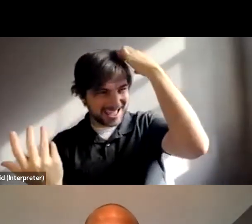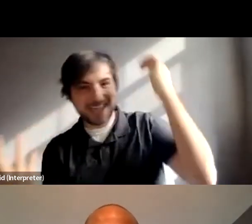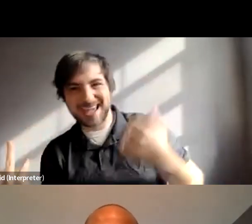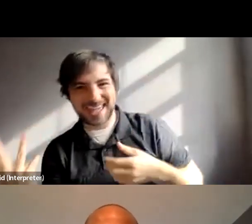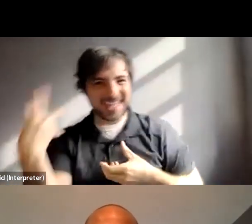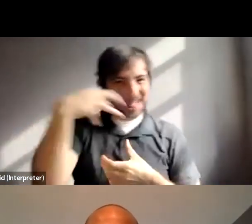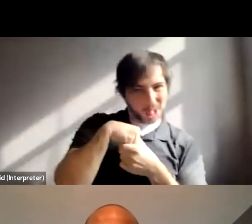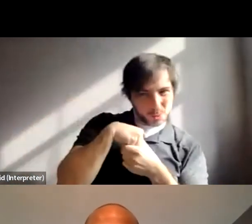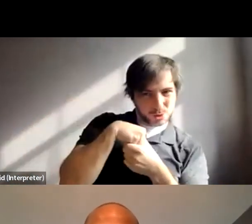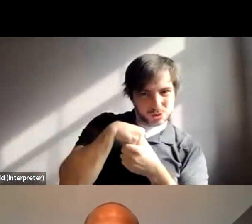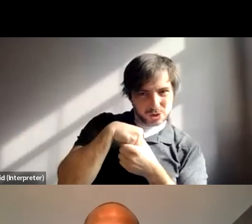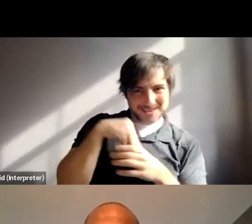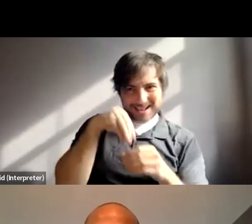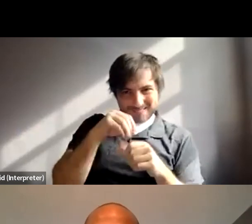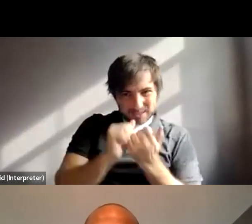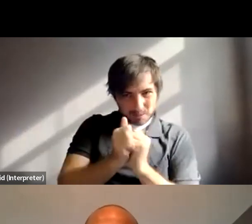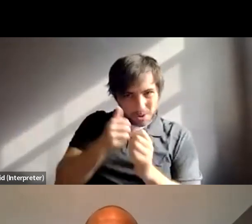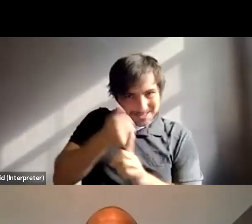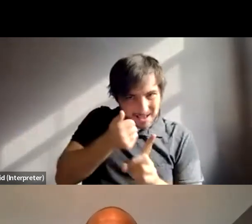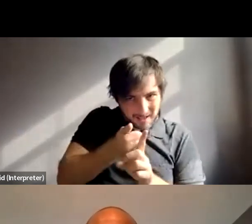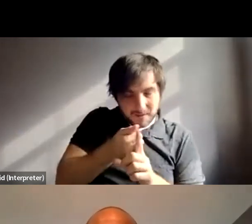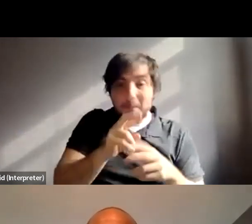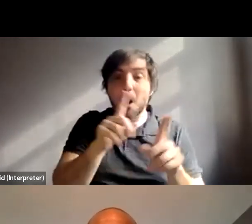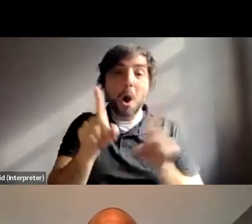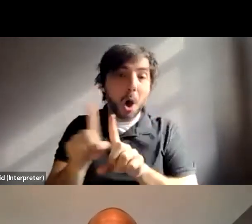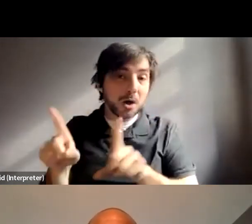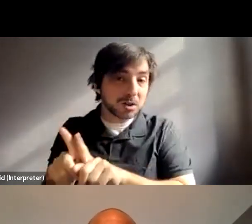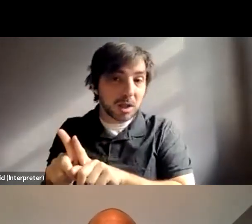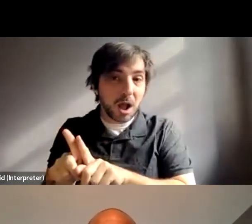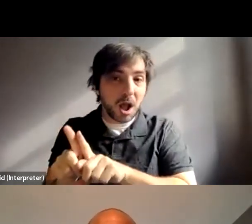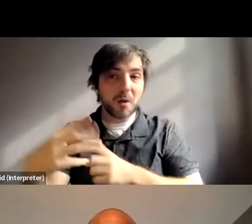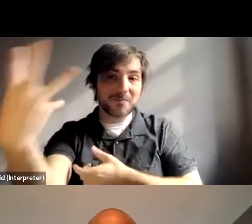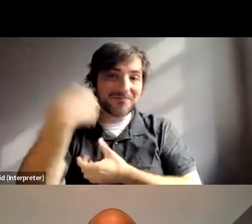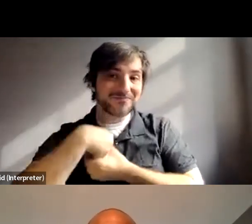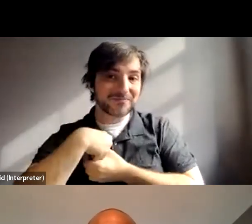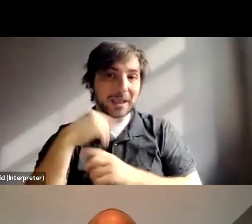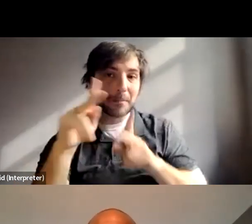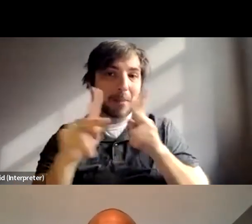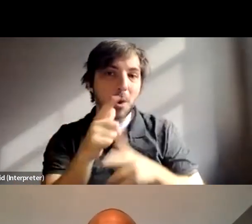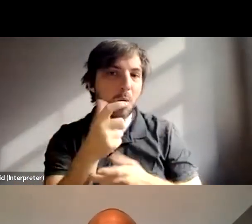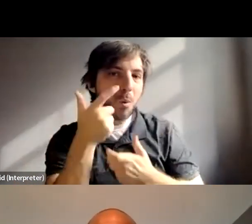the sport itself and also as spectators , how people can also participate. It's